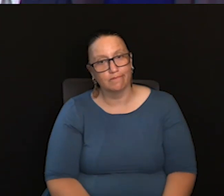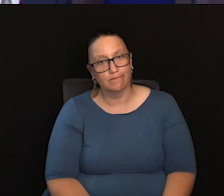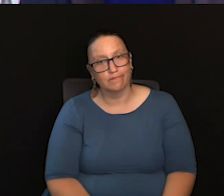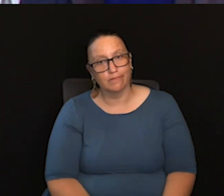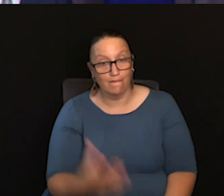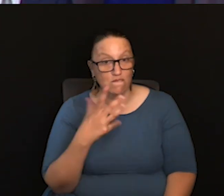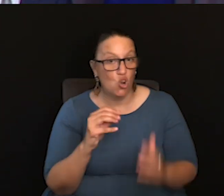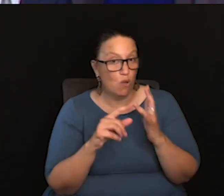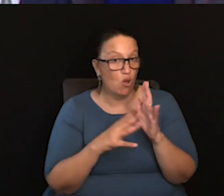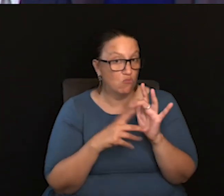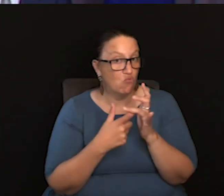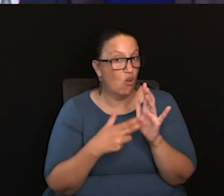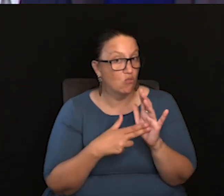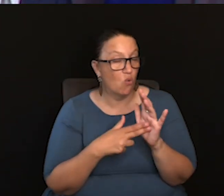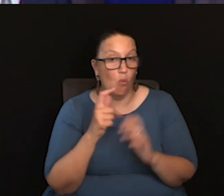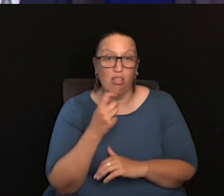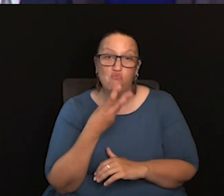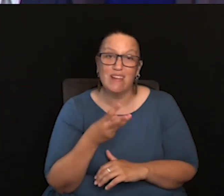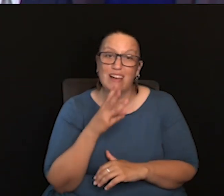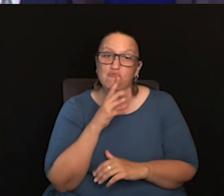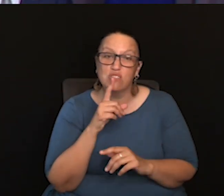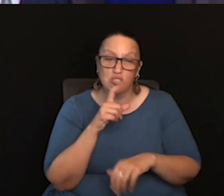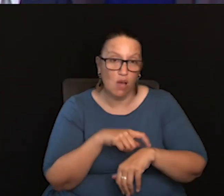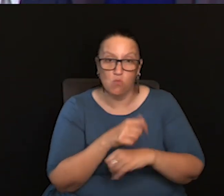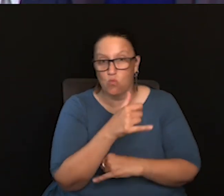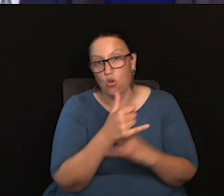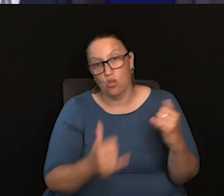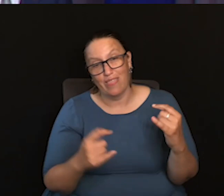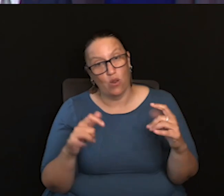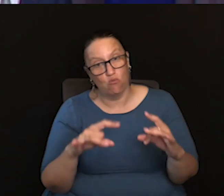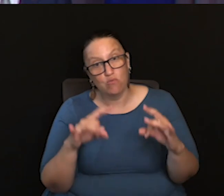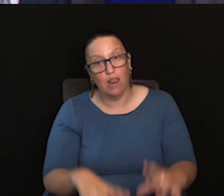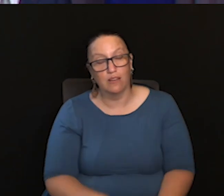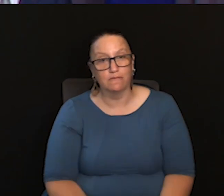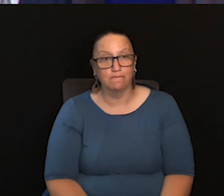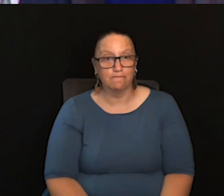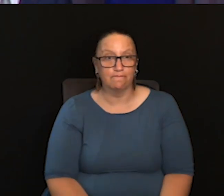It has been you know, the hardest of months. After the most difficult of two years.